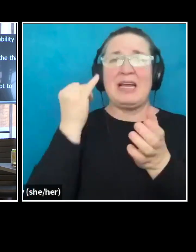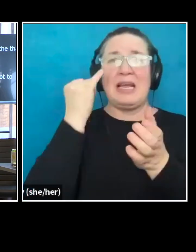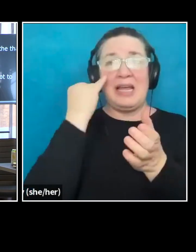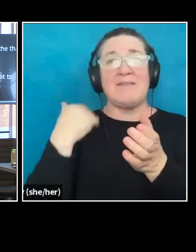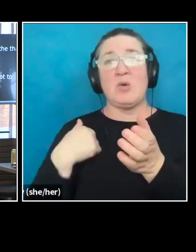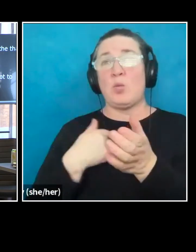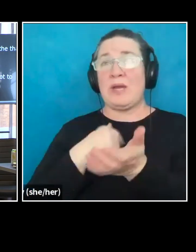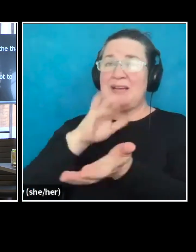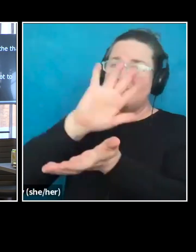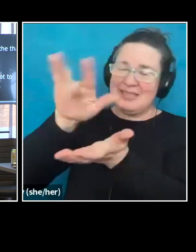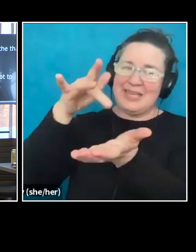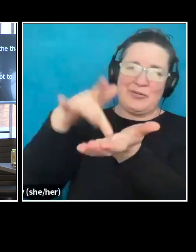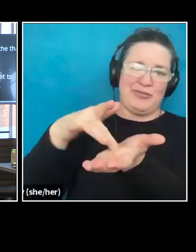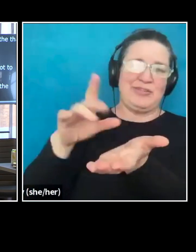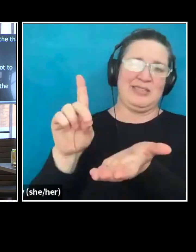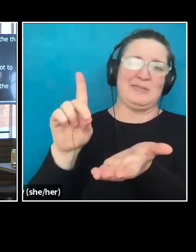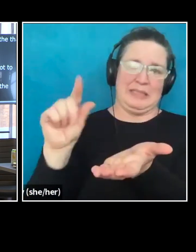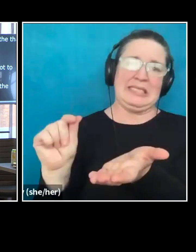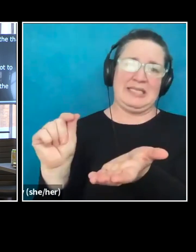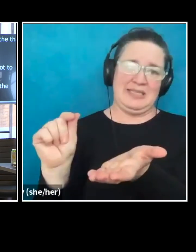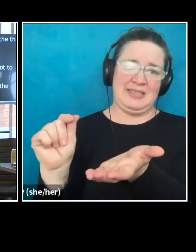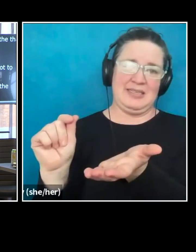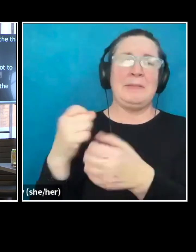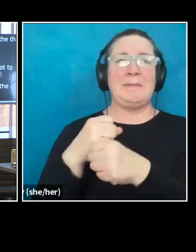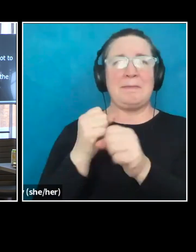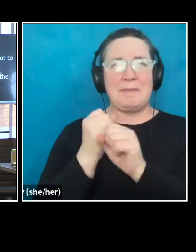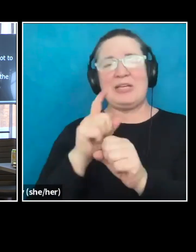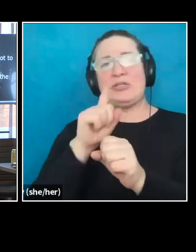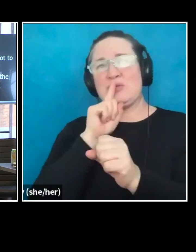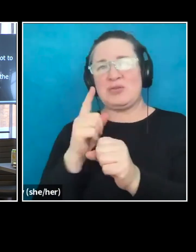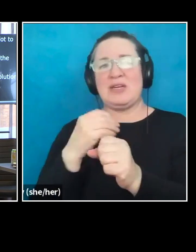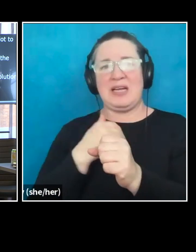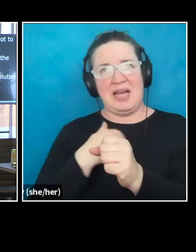and from making sure that we have solutions that work for people with disabilities and we don't get